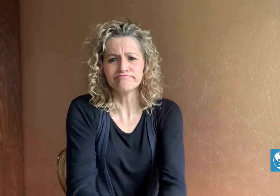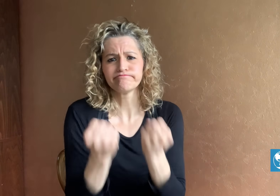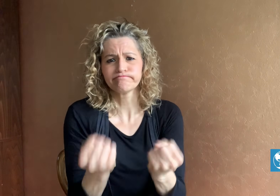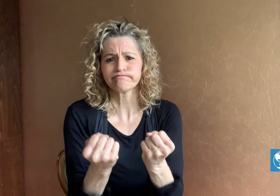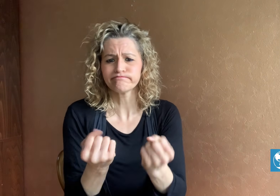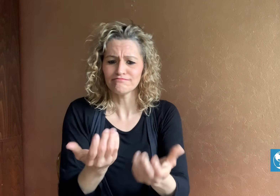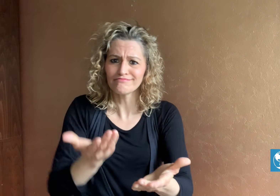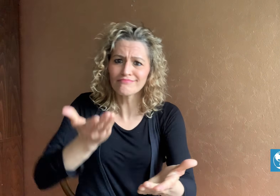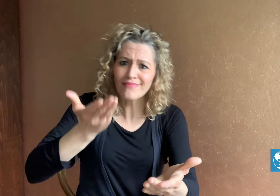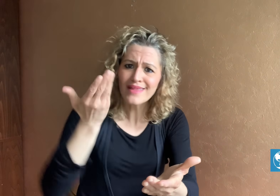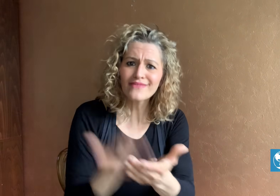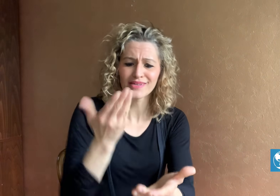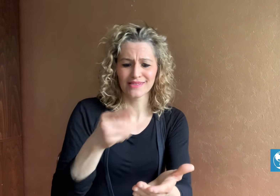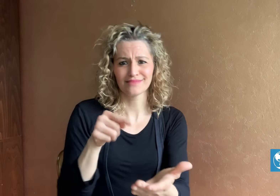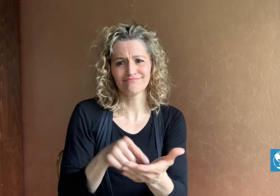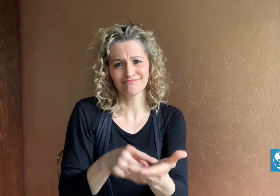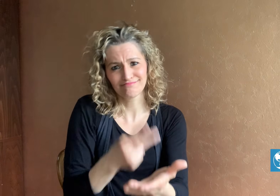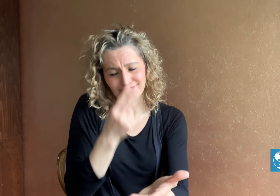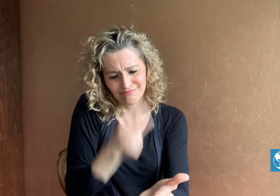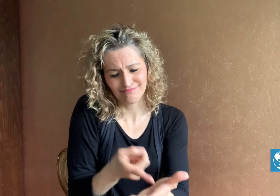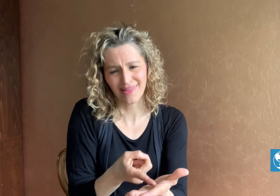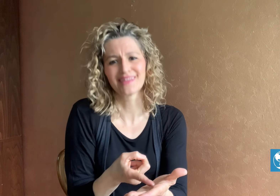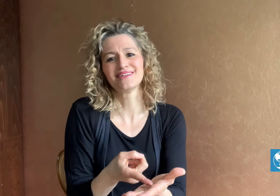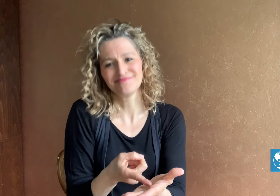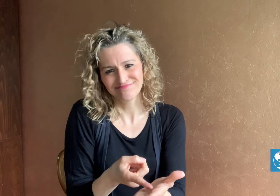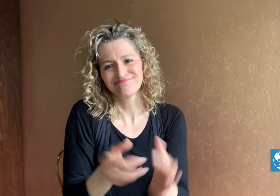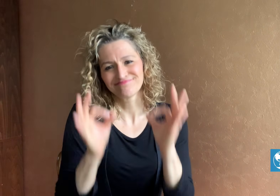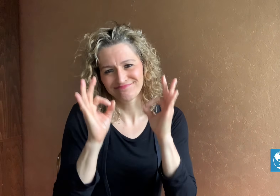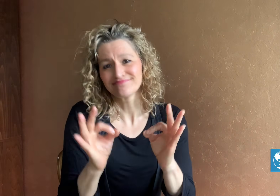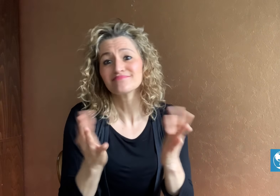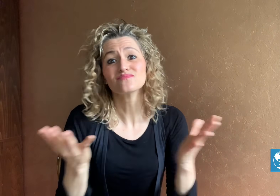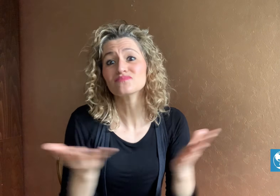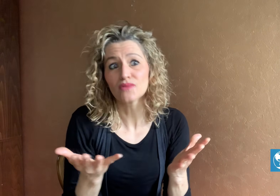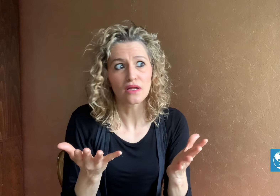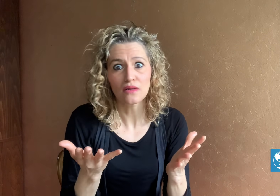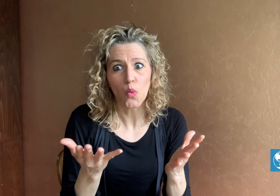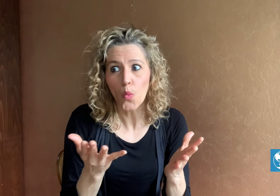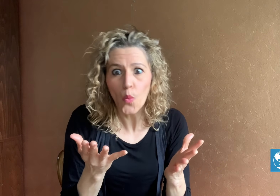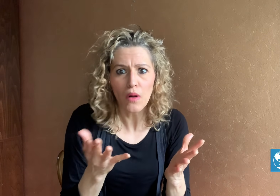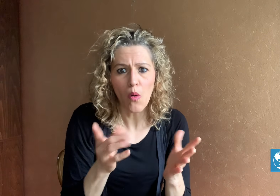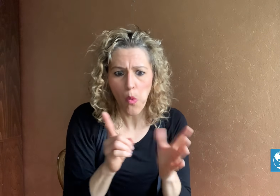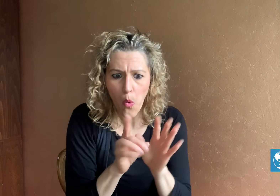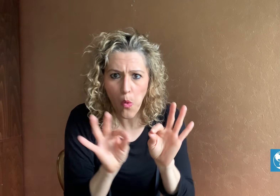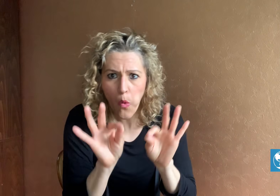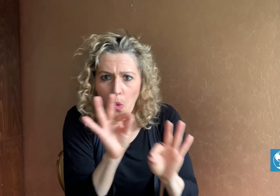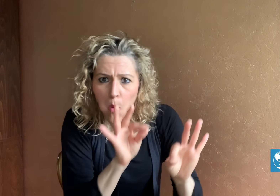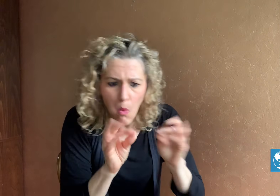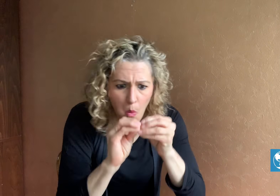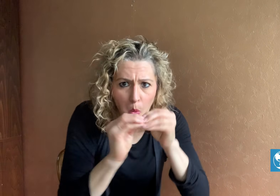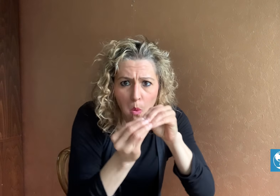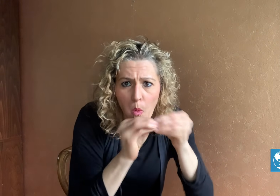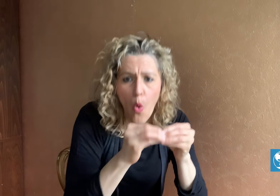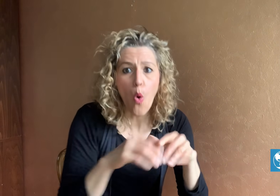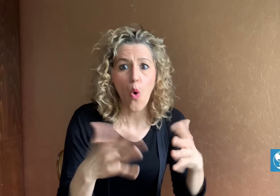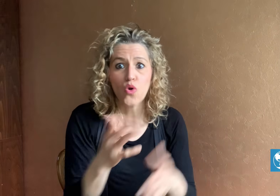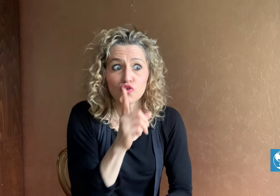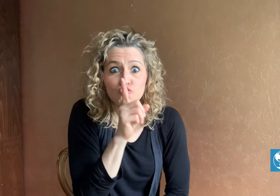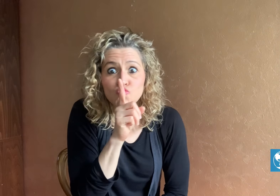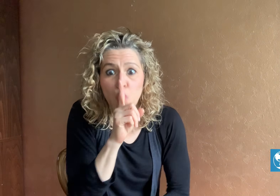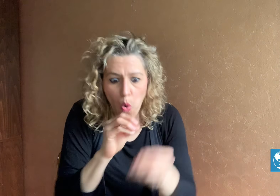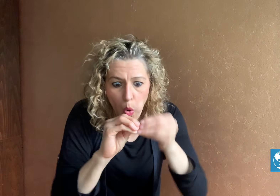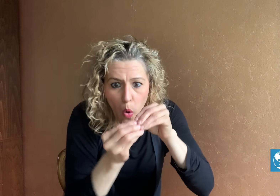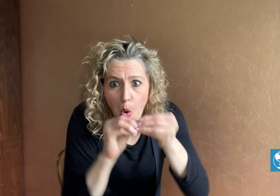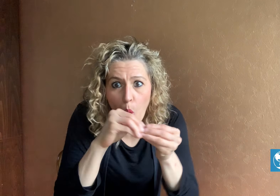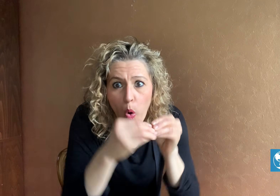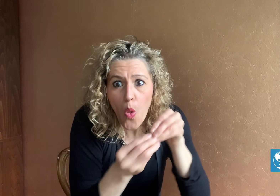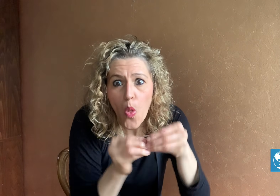strong evidence that it could not have been artificially